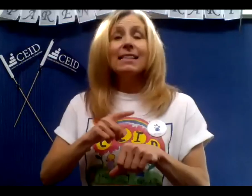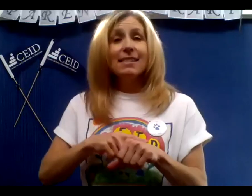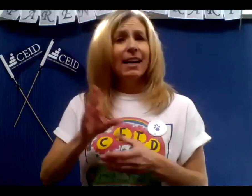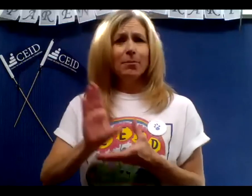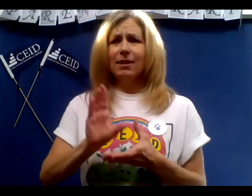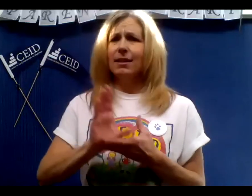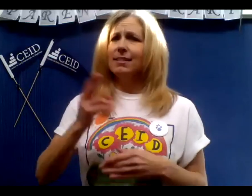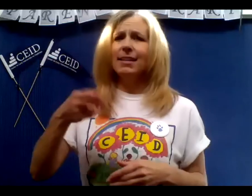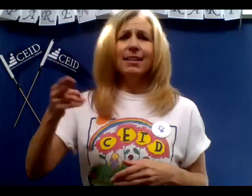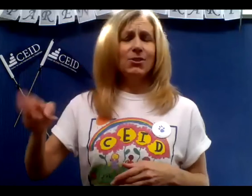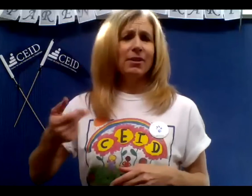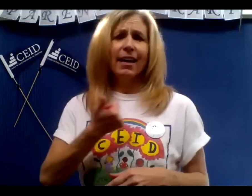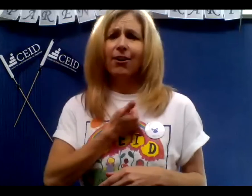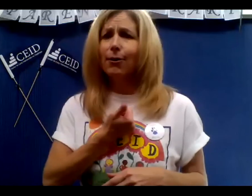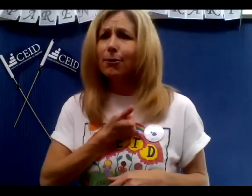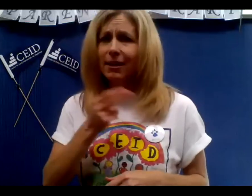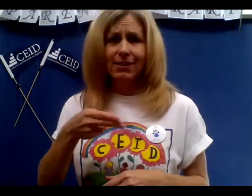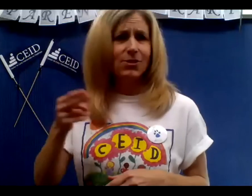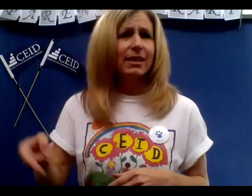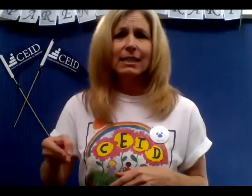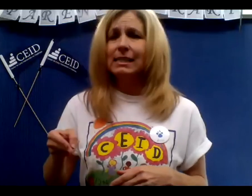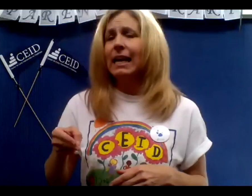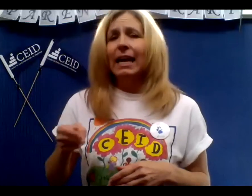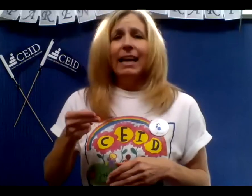This time within CEID history and our own histories